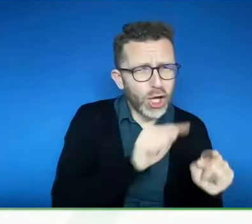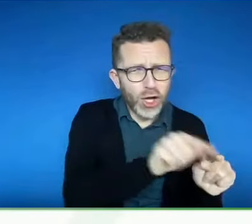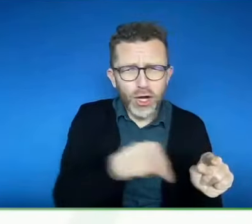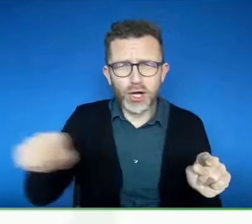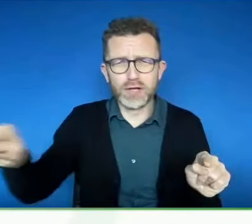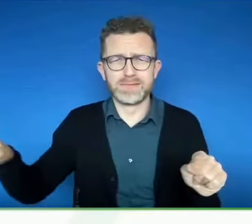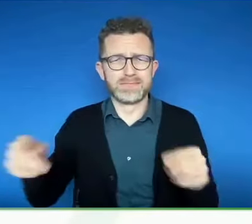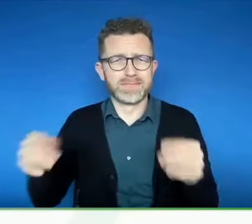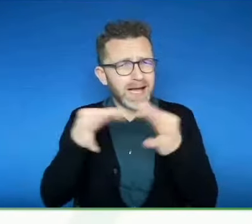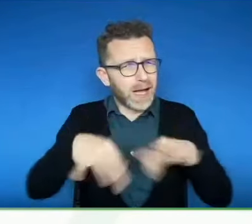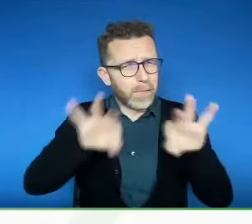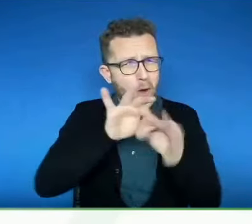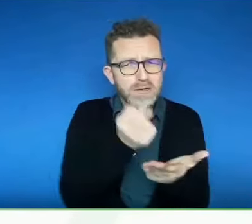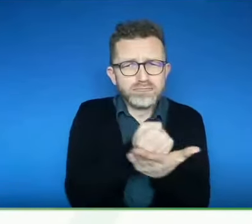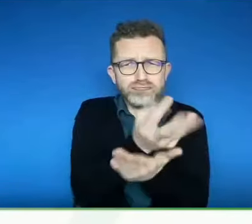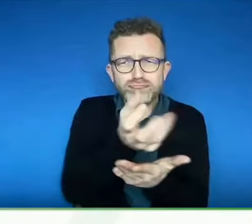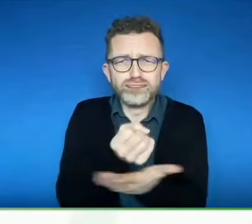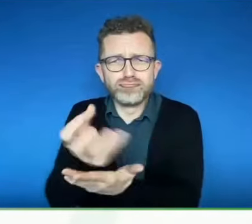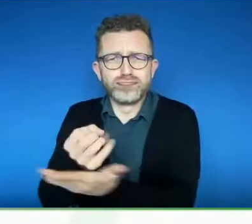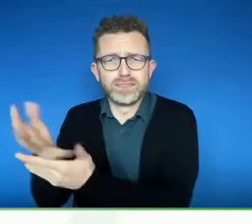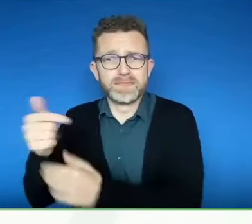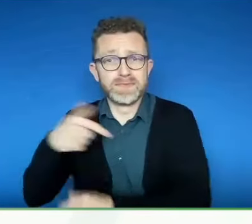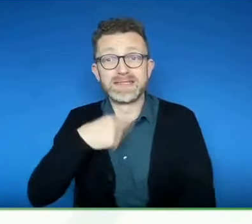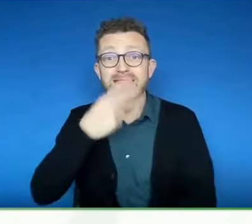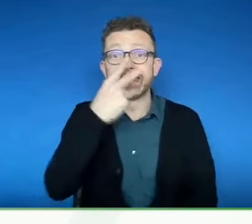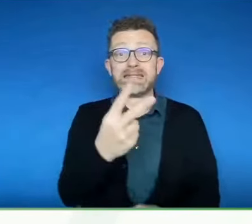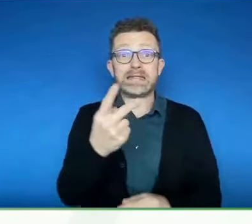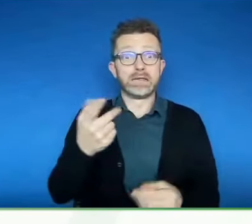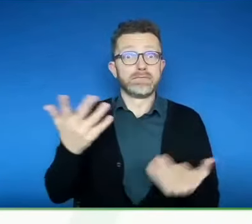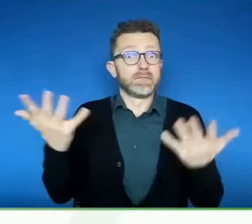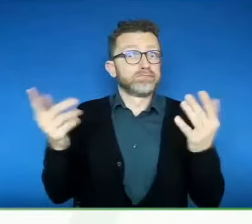experiences, also thanks to events like the Zero Project, Zero Project